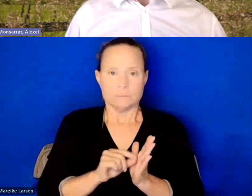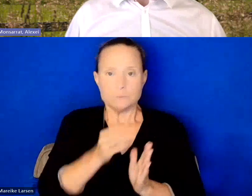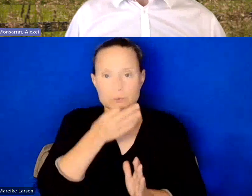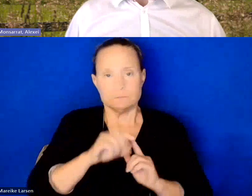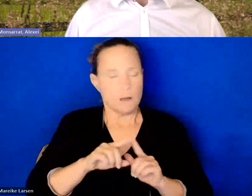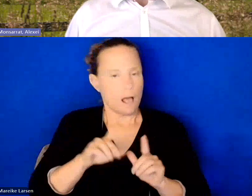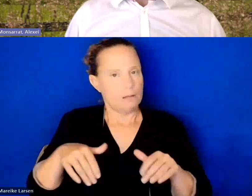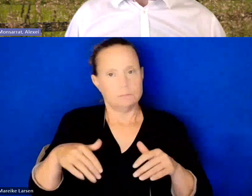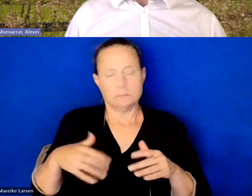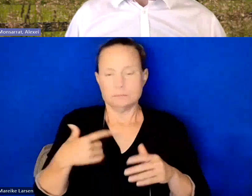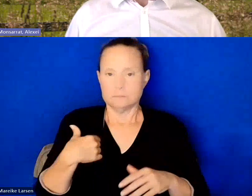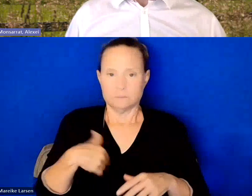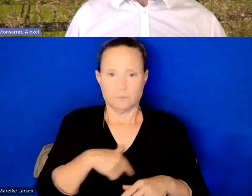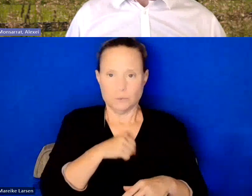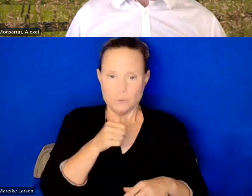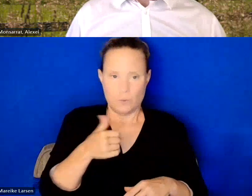but we do not yet have it.